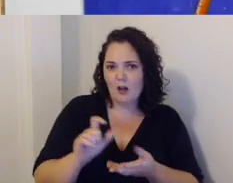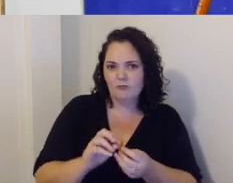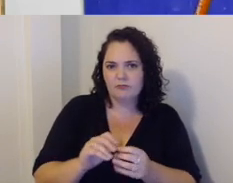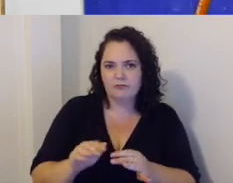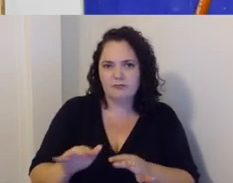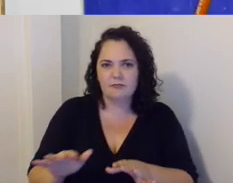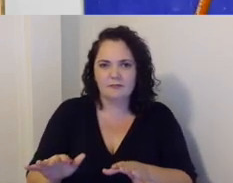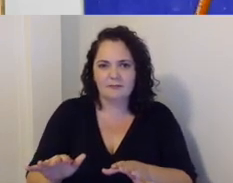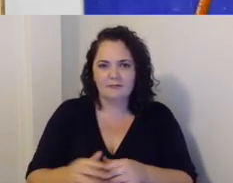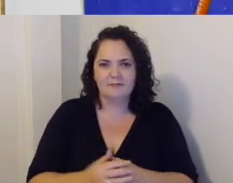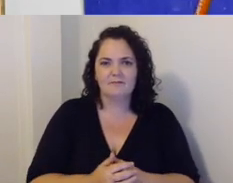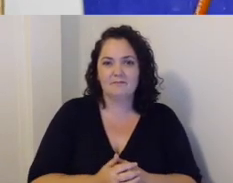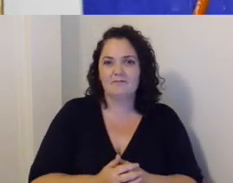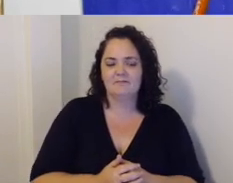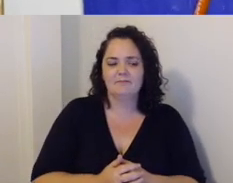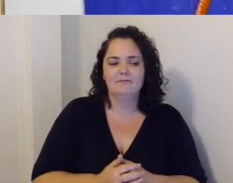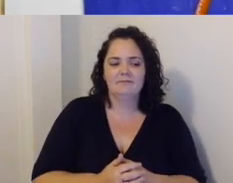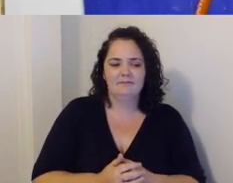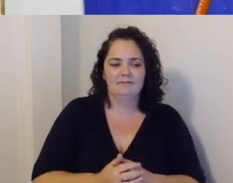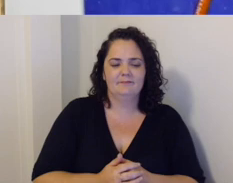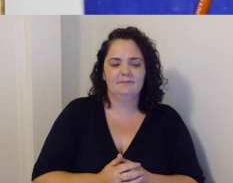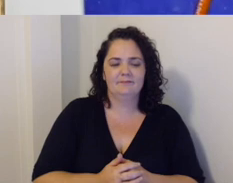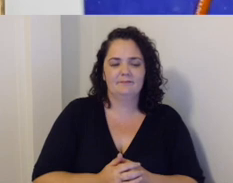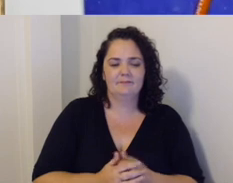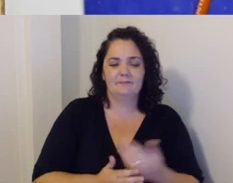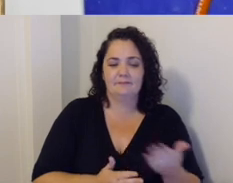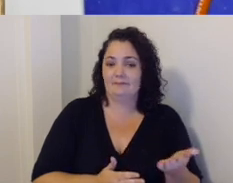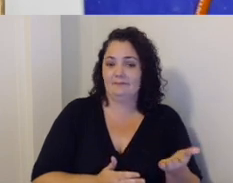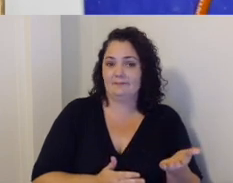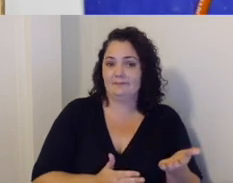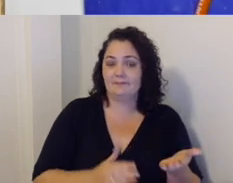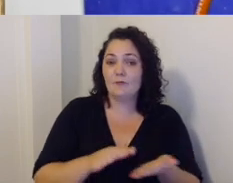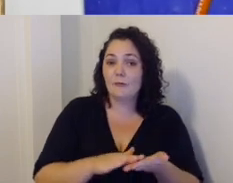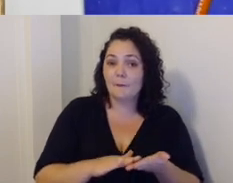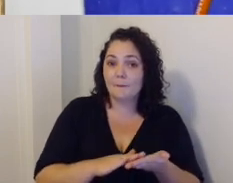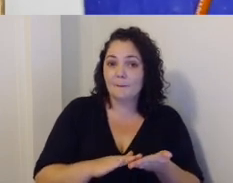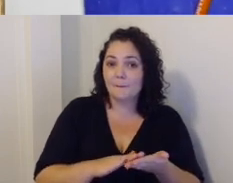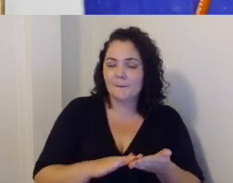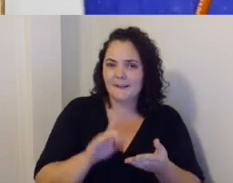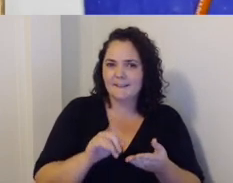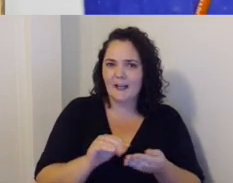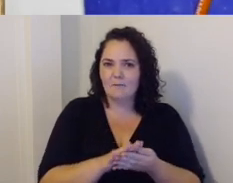even more and left more of a mark and then if I rub back into it because now the chalk is blending